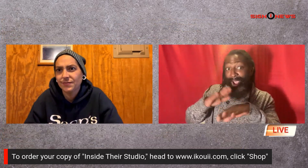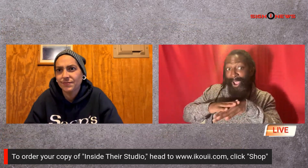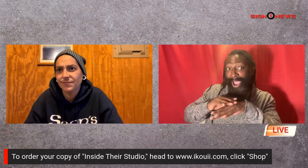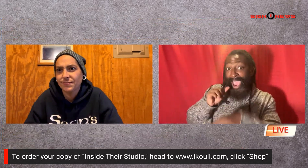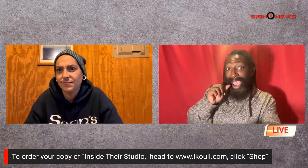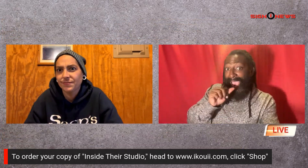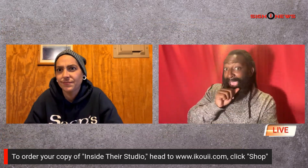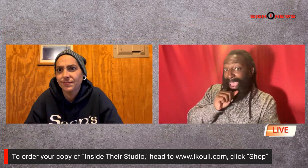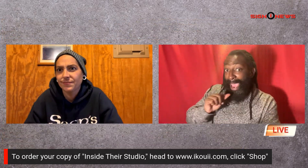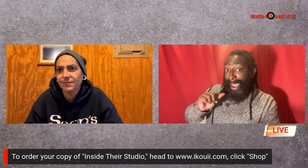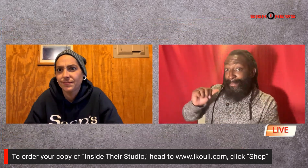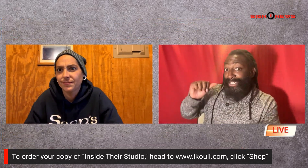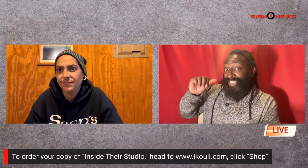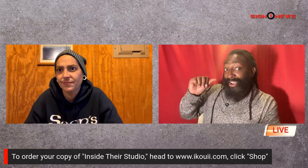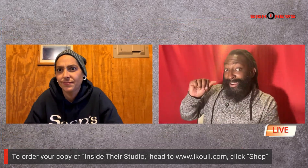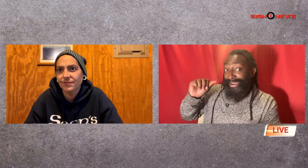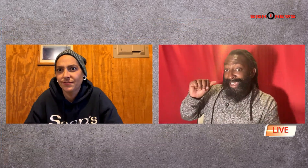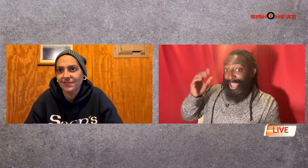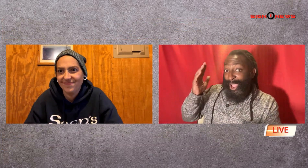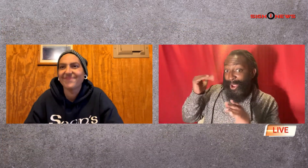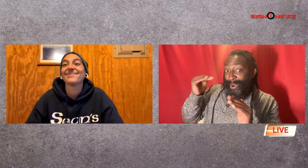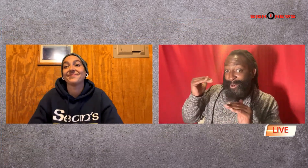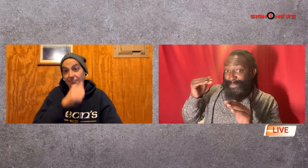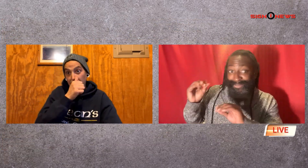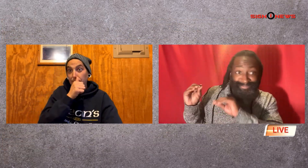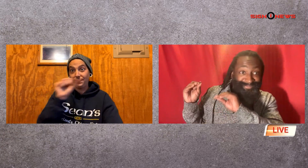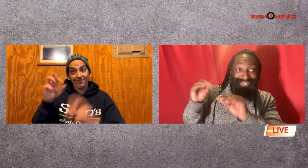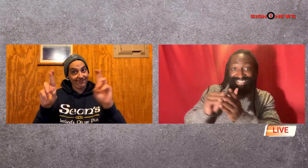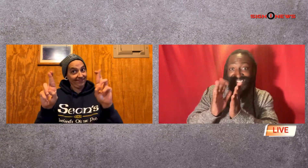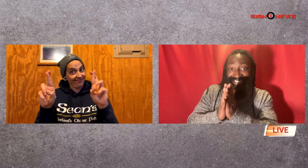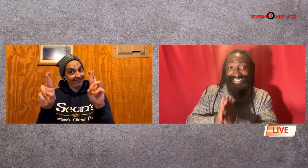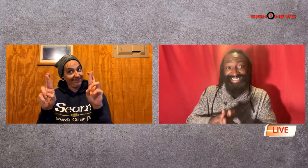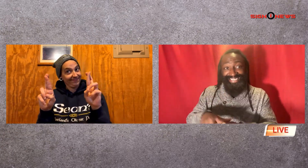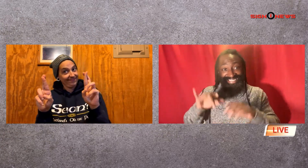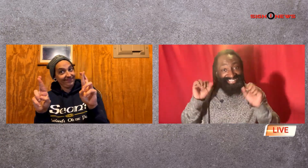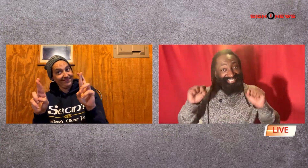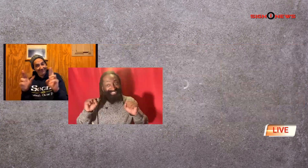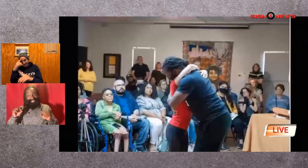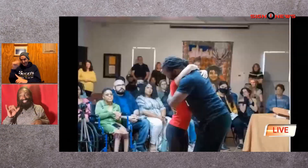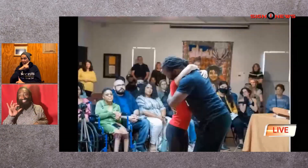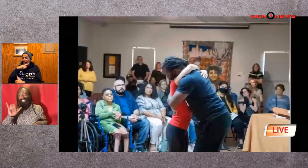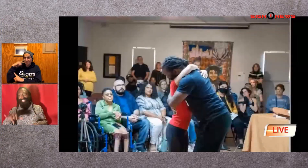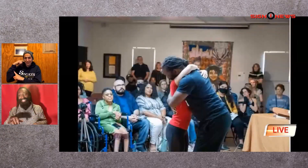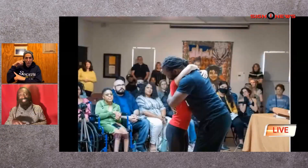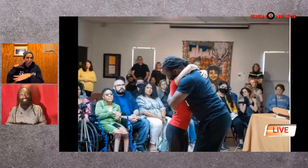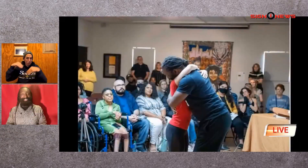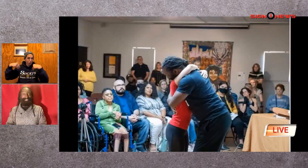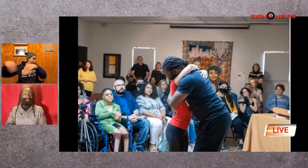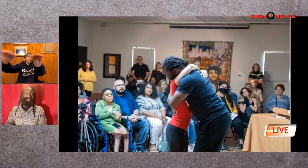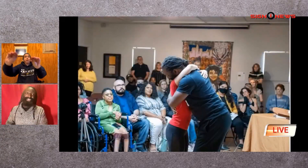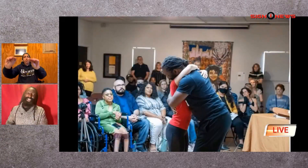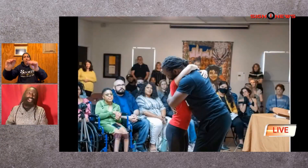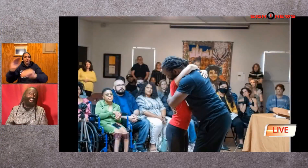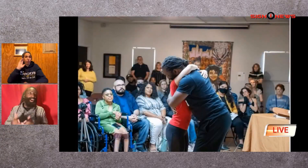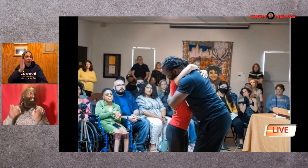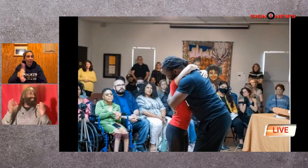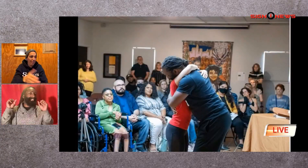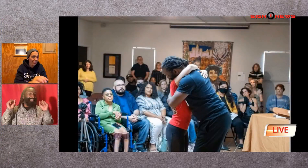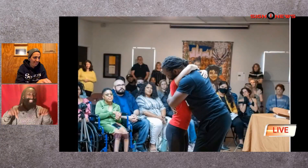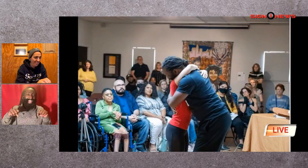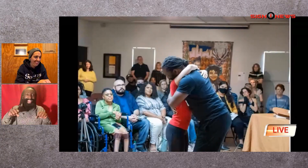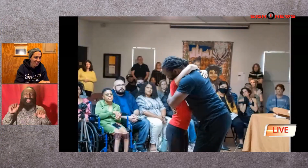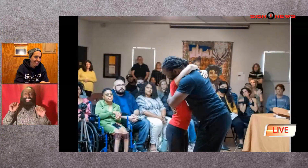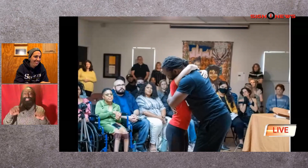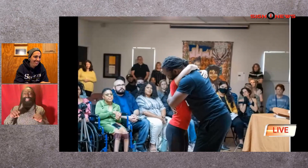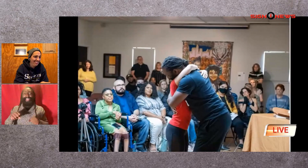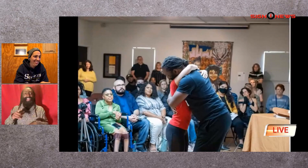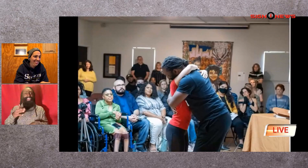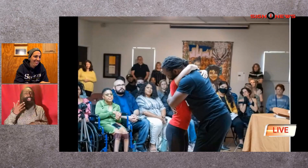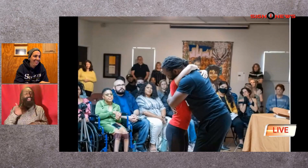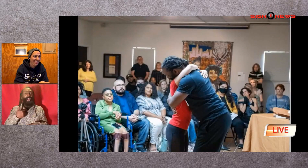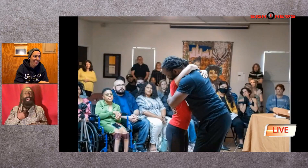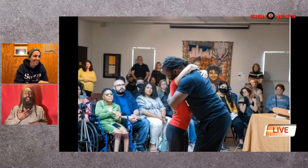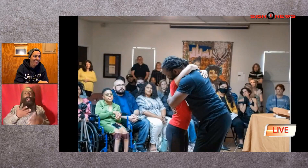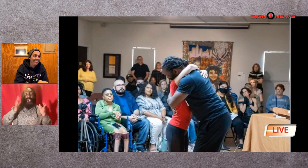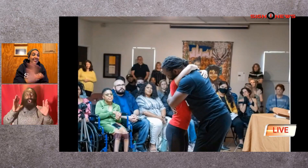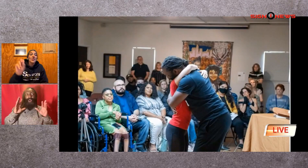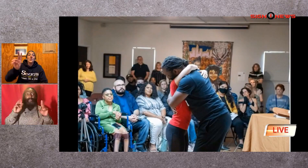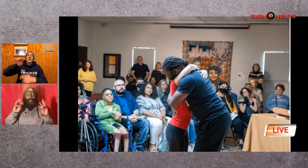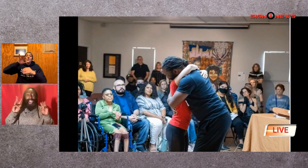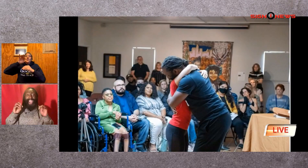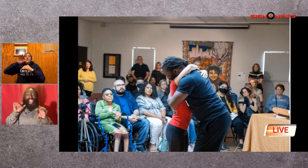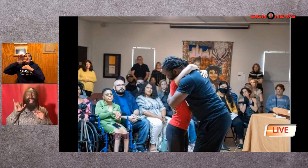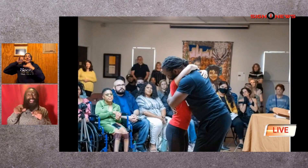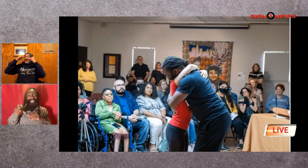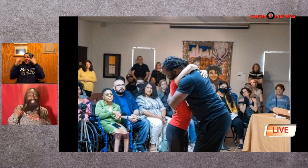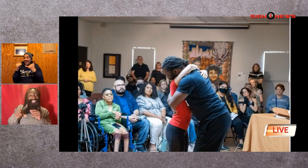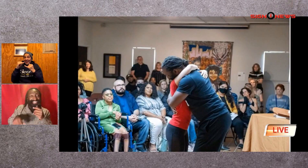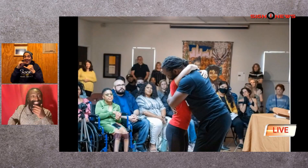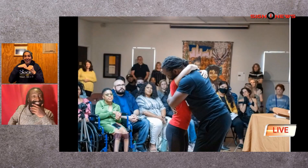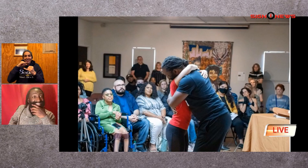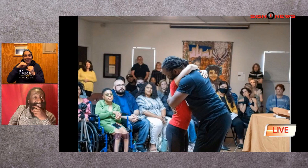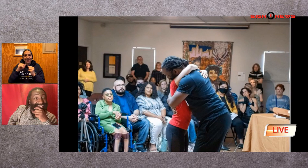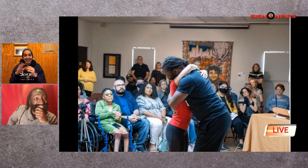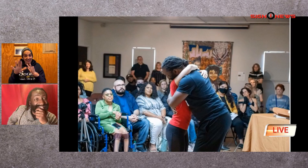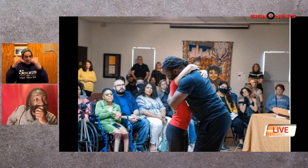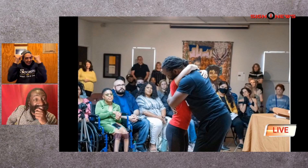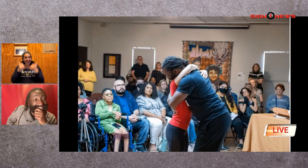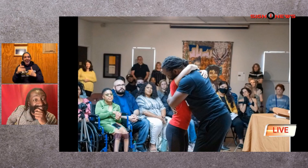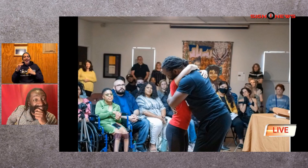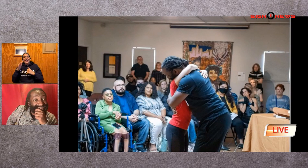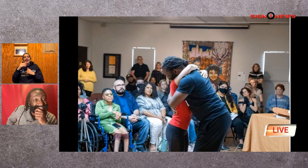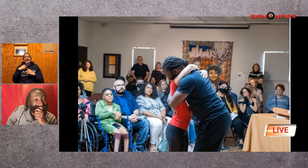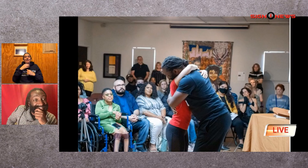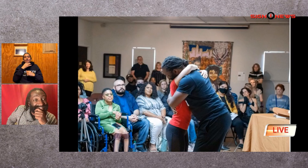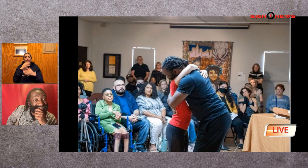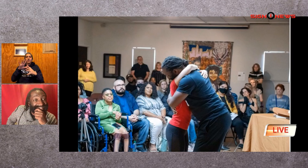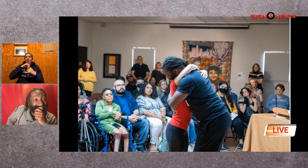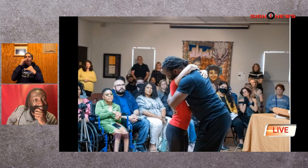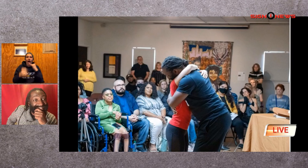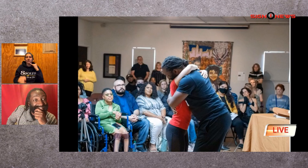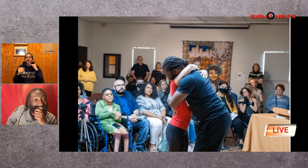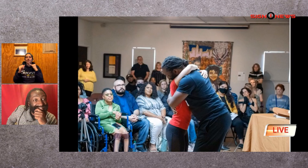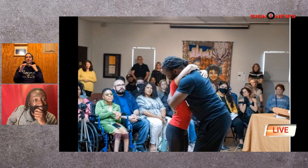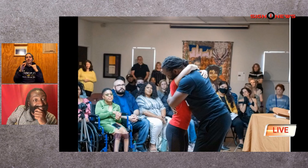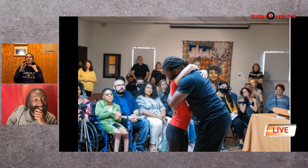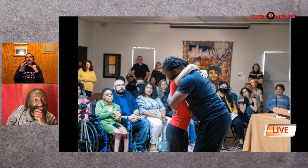I hope it will be on Amazon